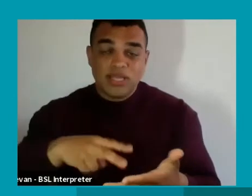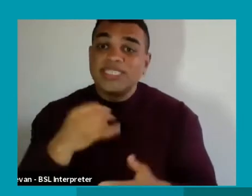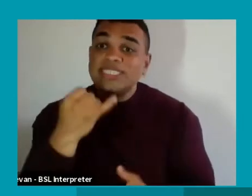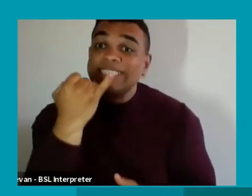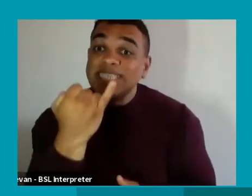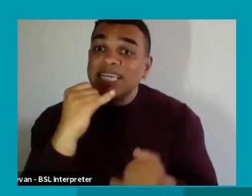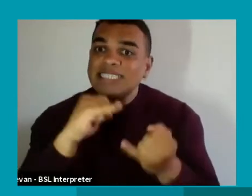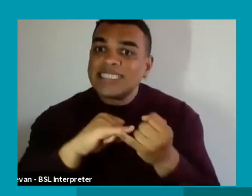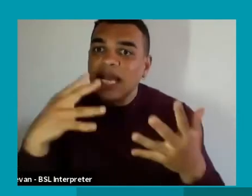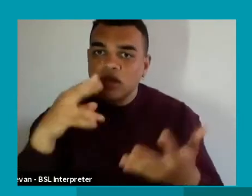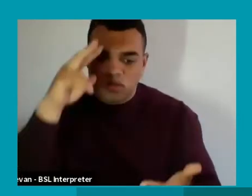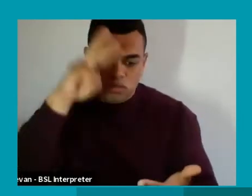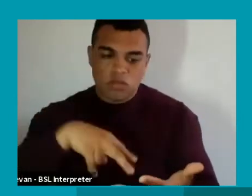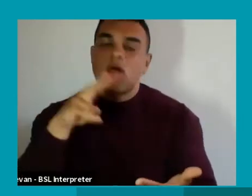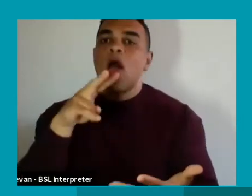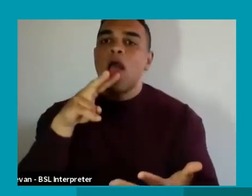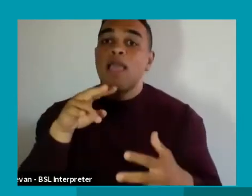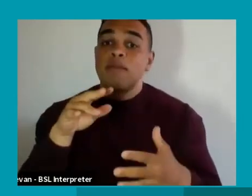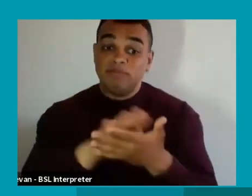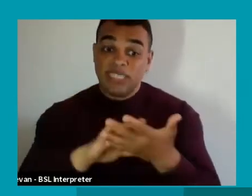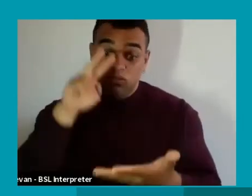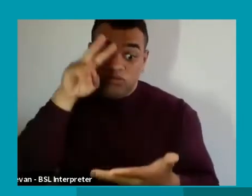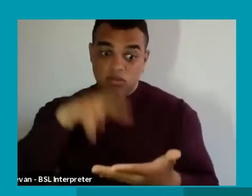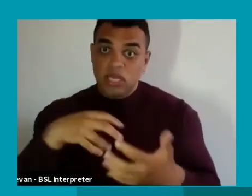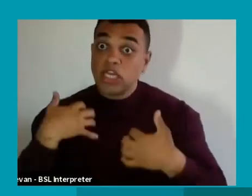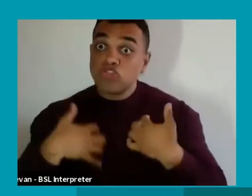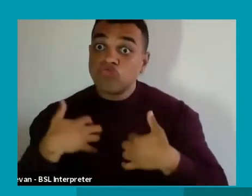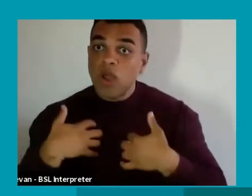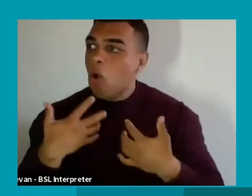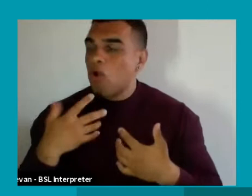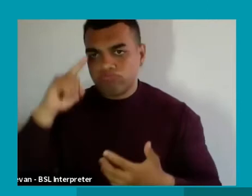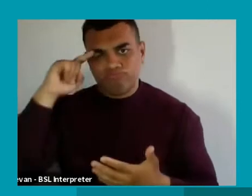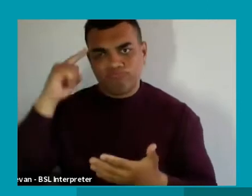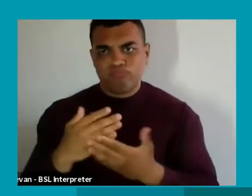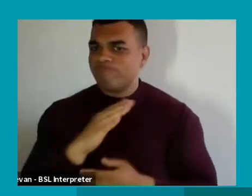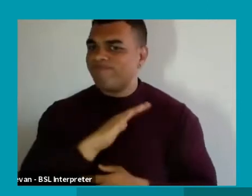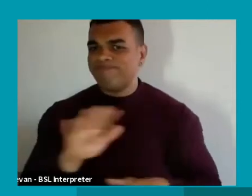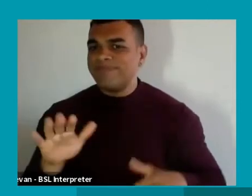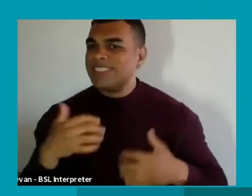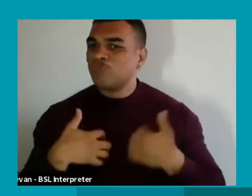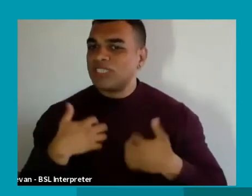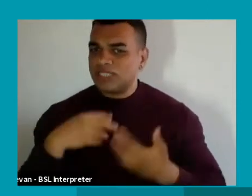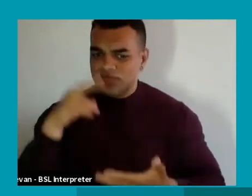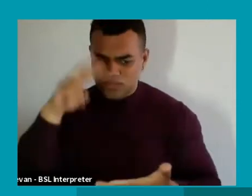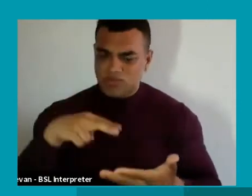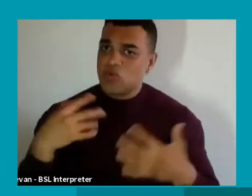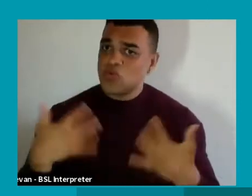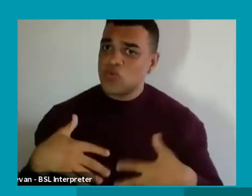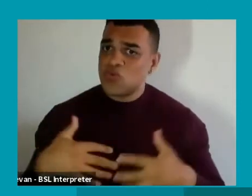Sometimes it's between 5:00 and 7:00. It depends on the recruiter. OK, So what is that first piece of information that they're going